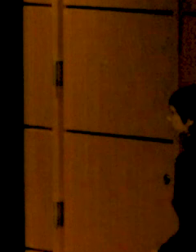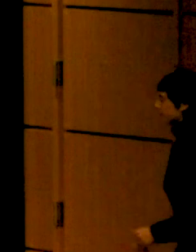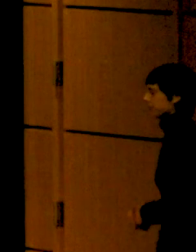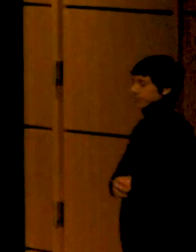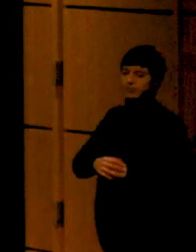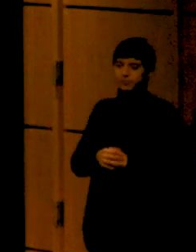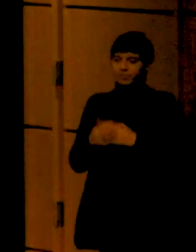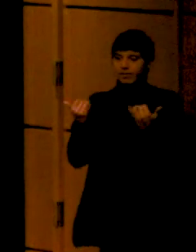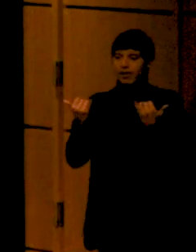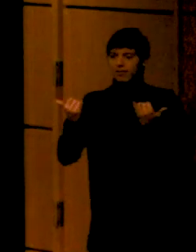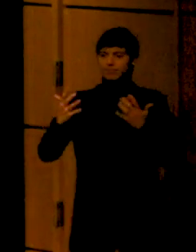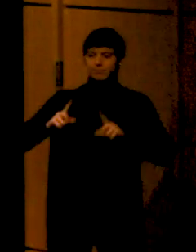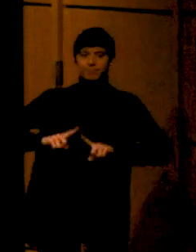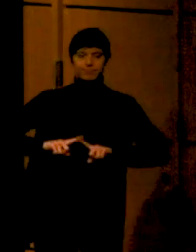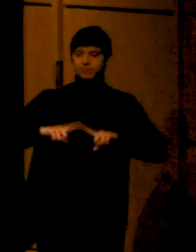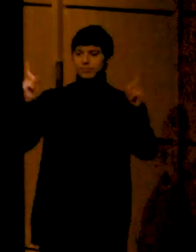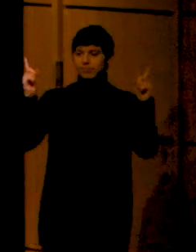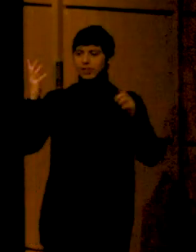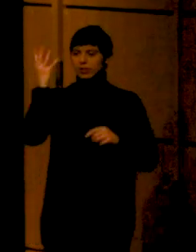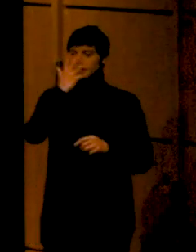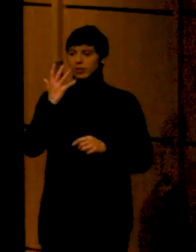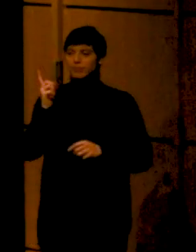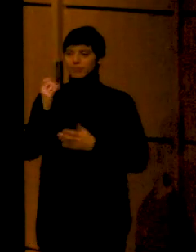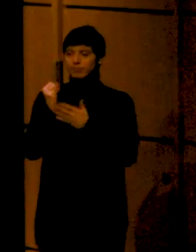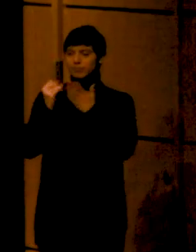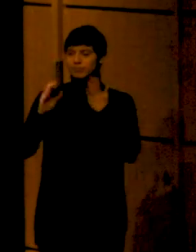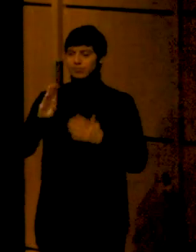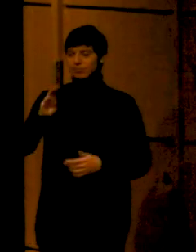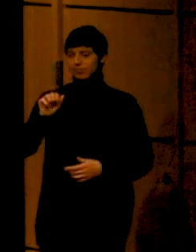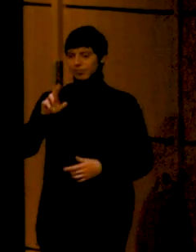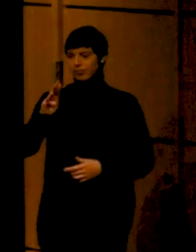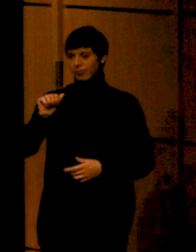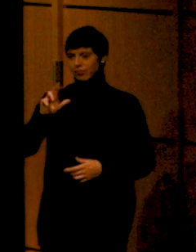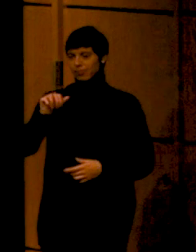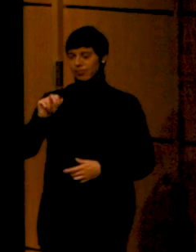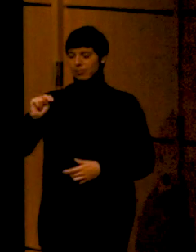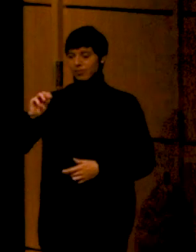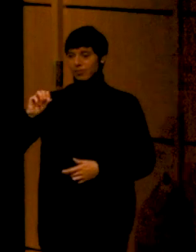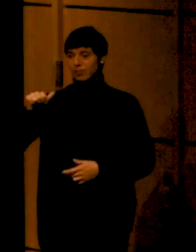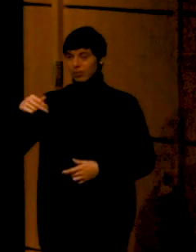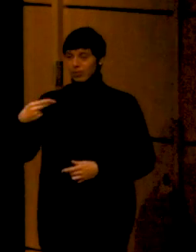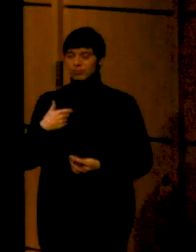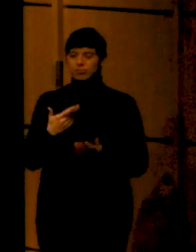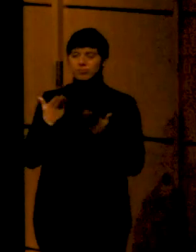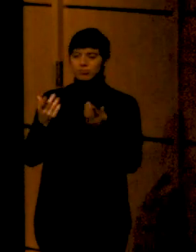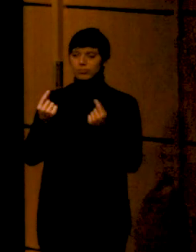You should read her statement on her label that you should go in and take a good look at.